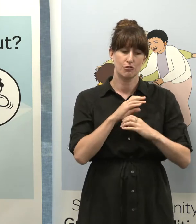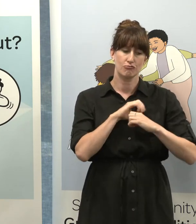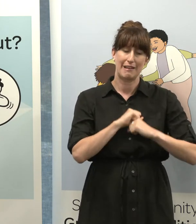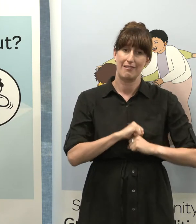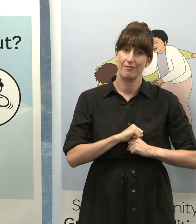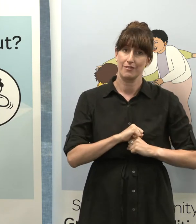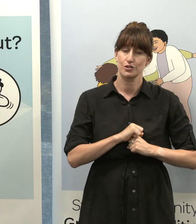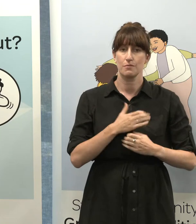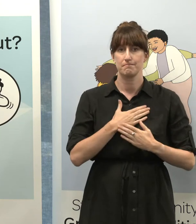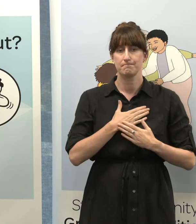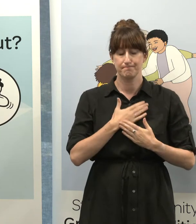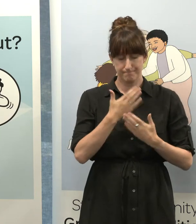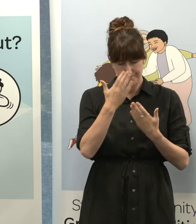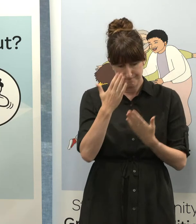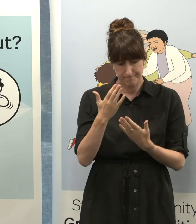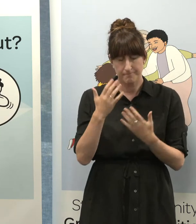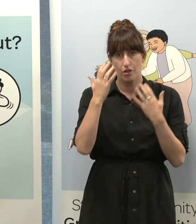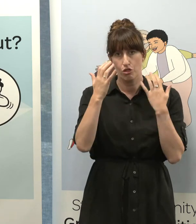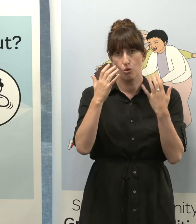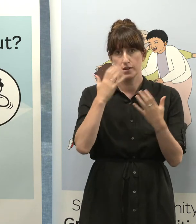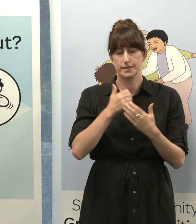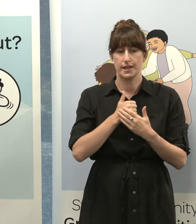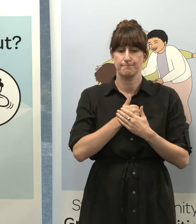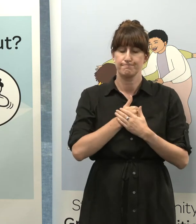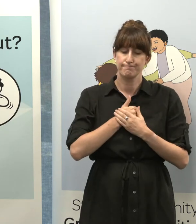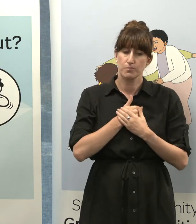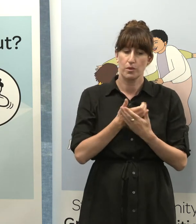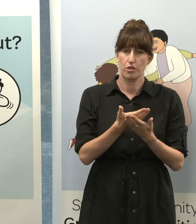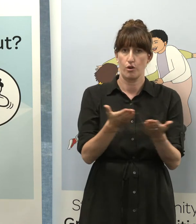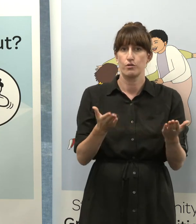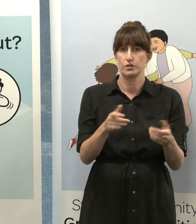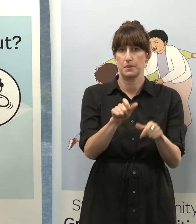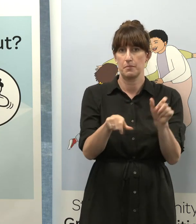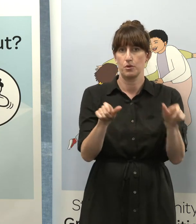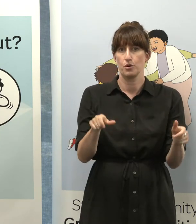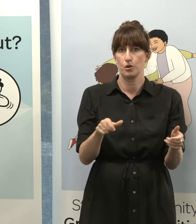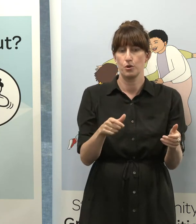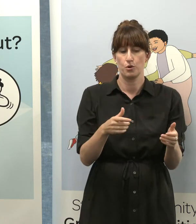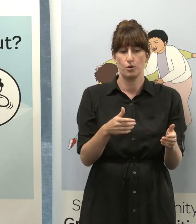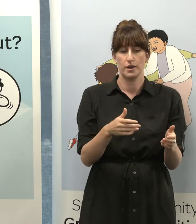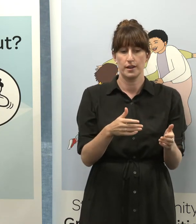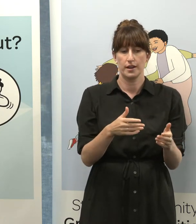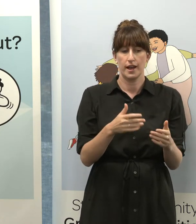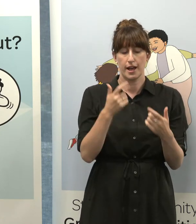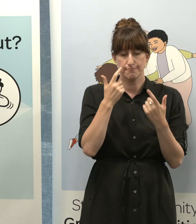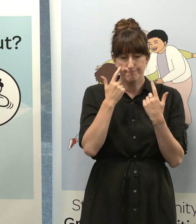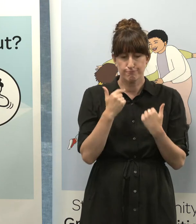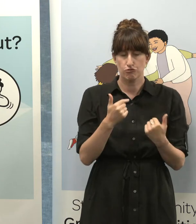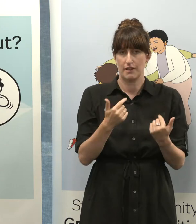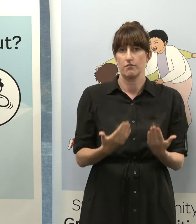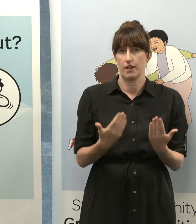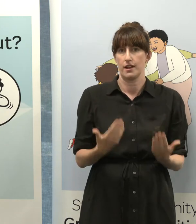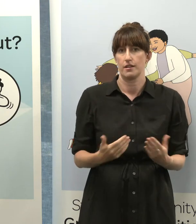represents a person and whanau and community that is grieving, so I want to acknowledge that and pass on my condolences to those who lost loved ones.